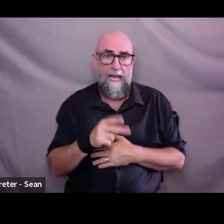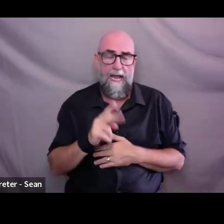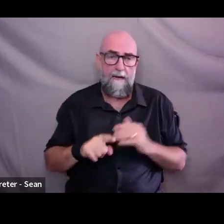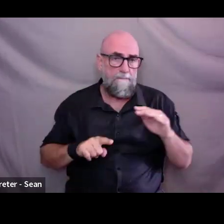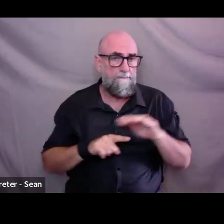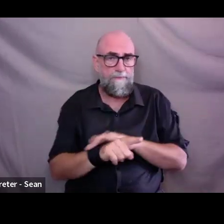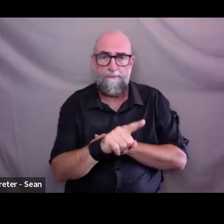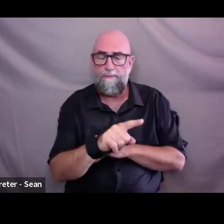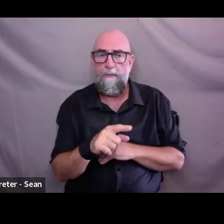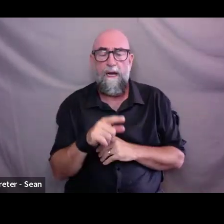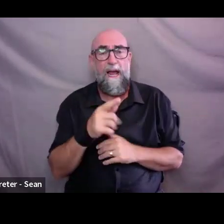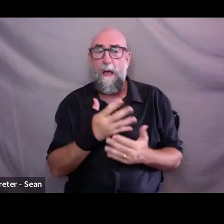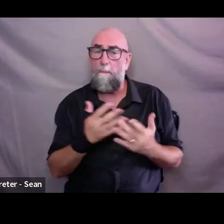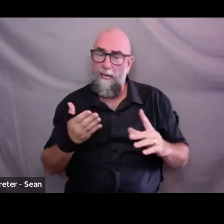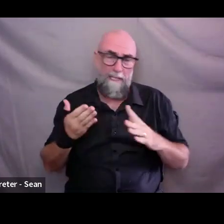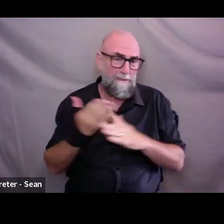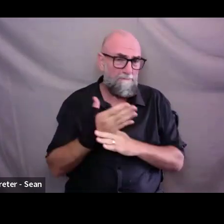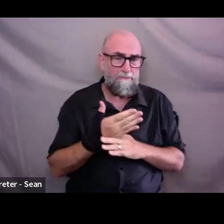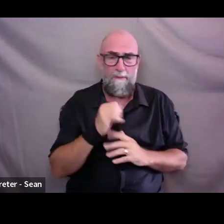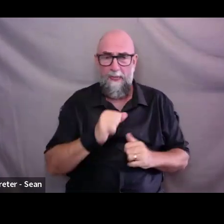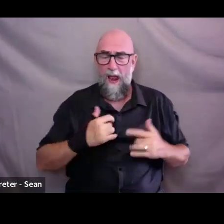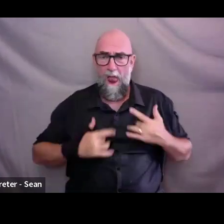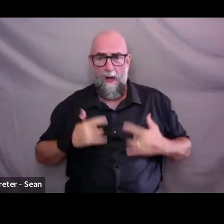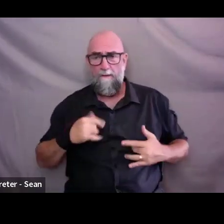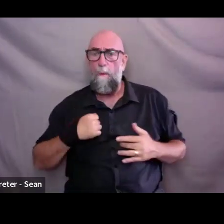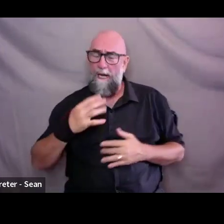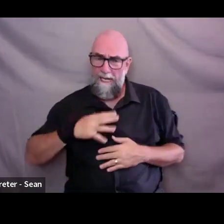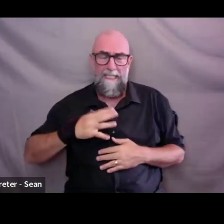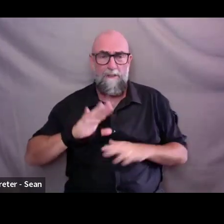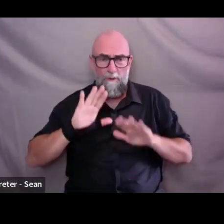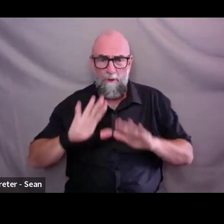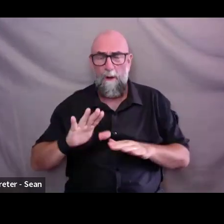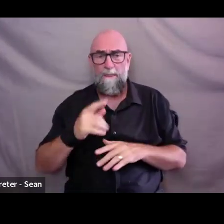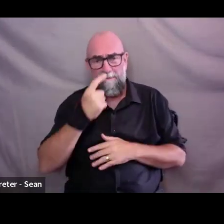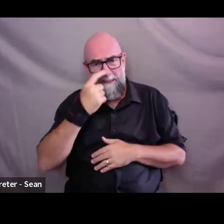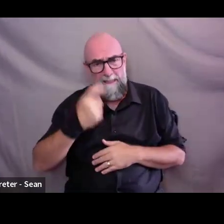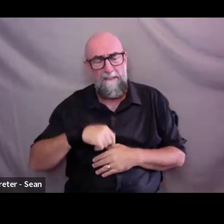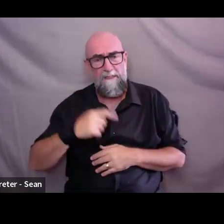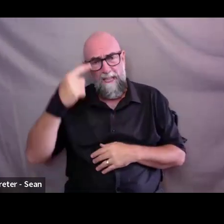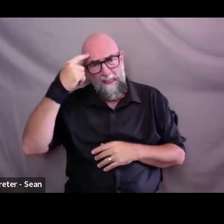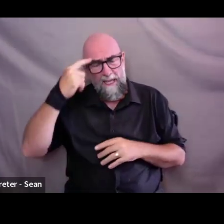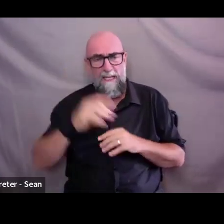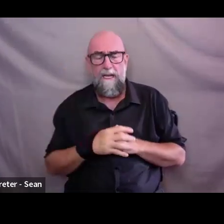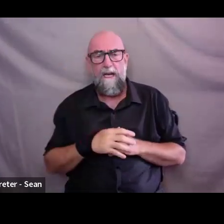one of the things I am kind of interested in exploring is that over the last 50 years, which